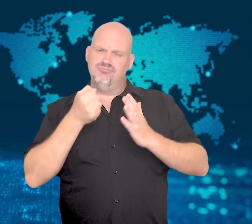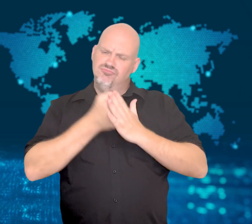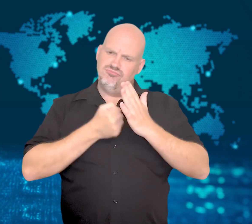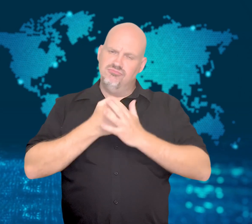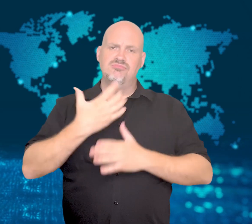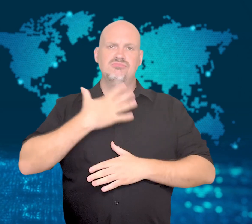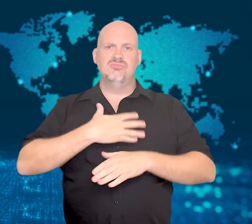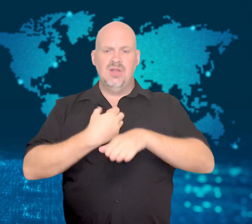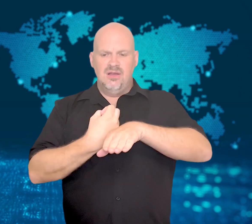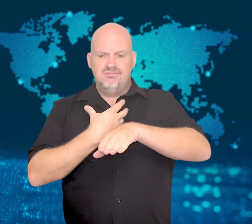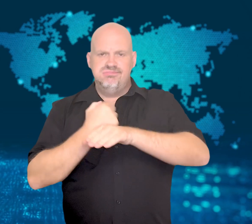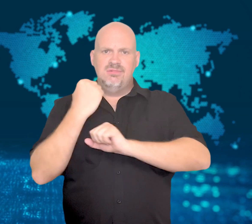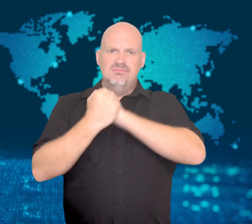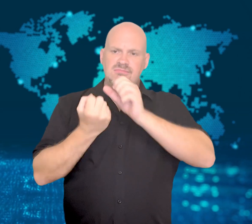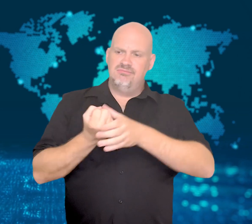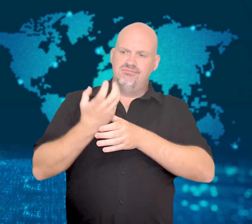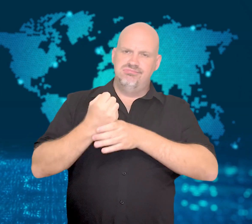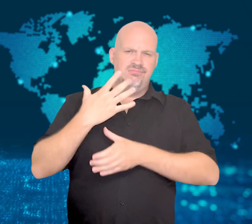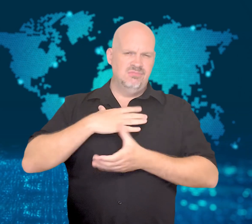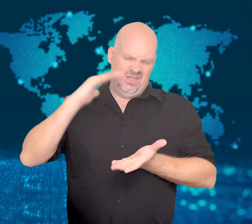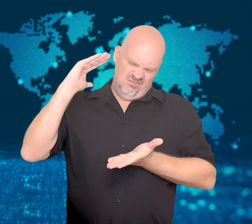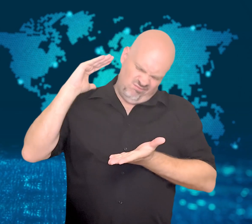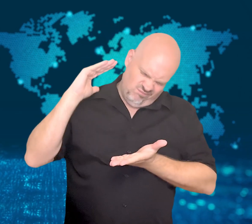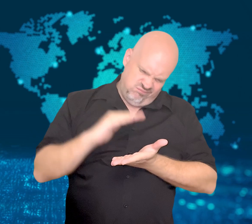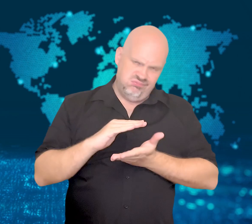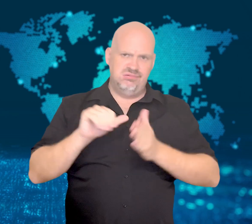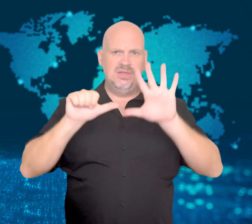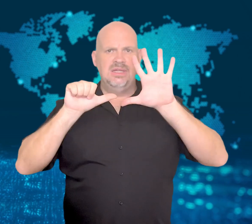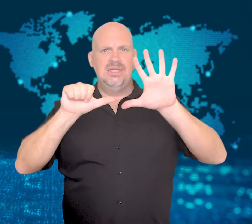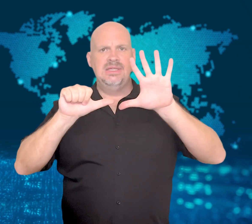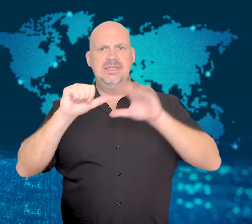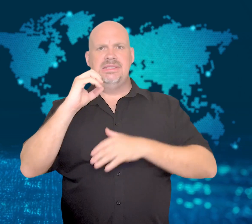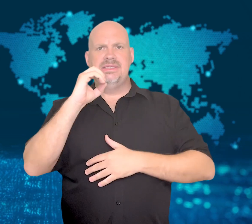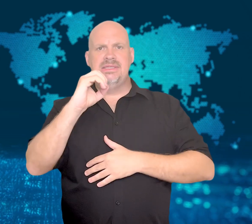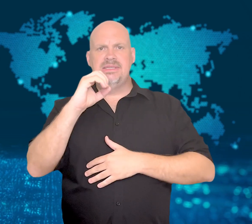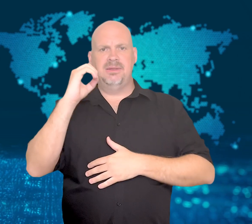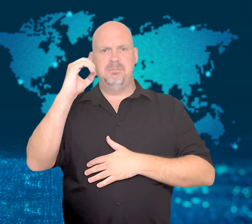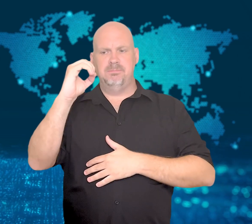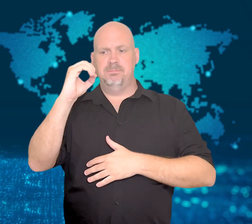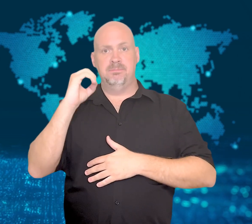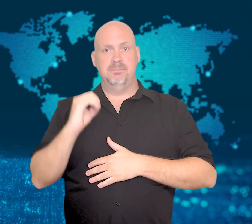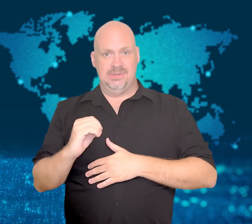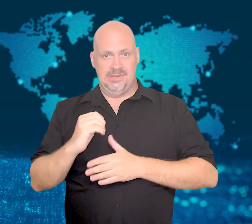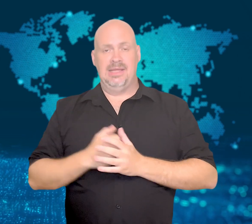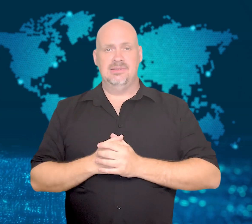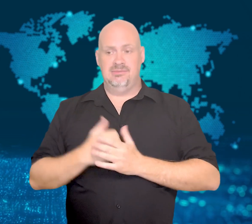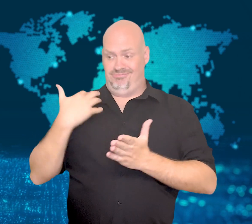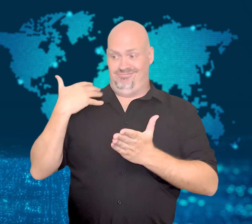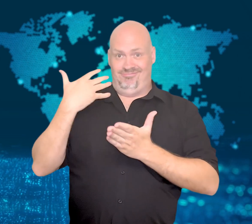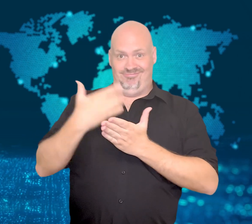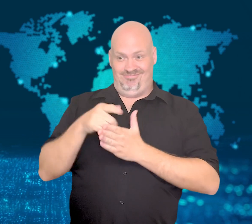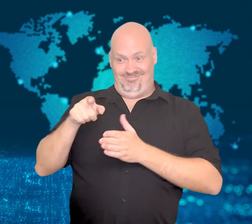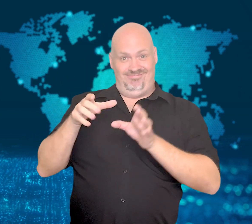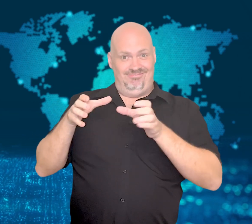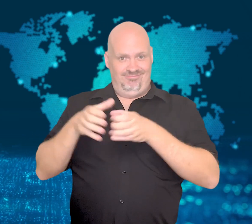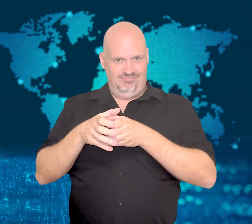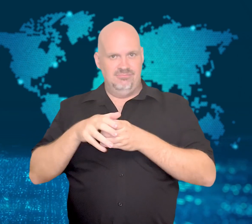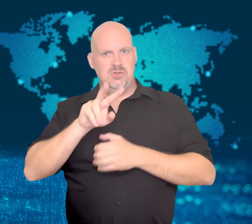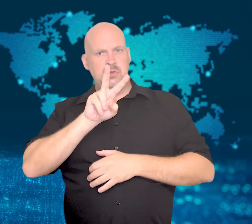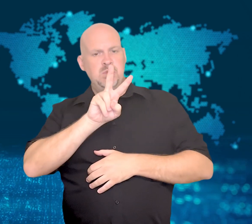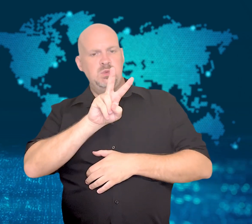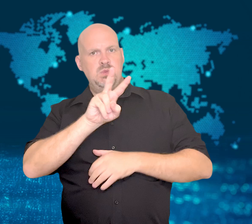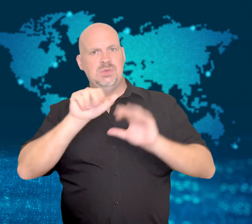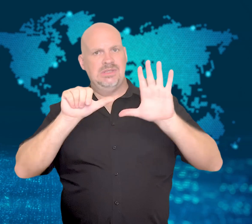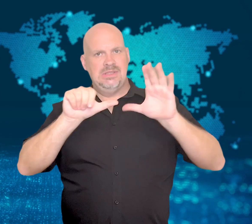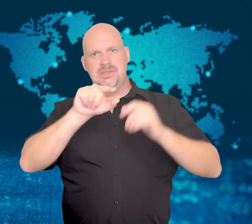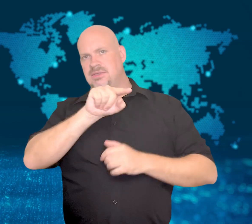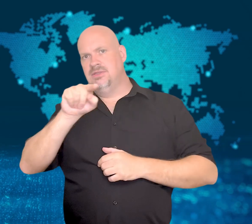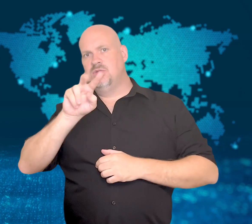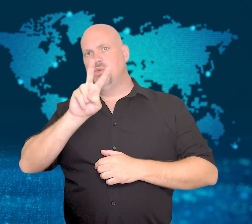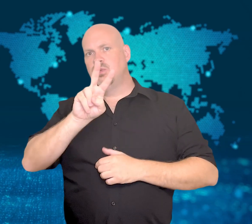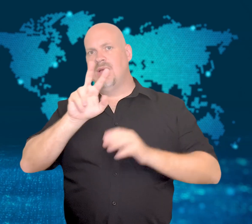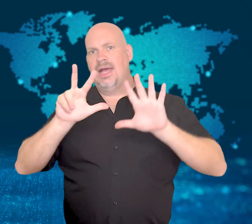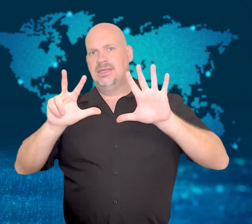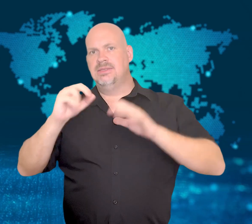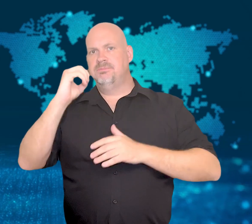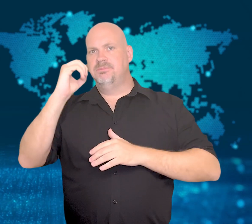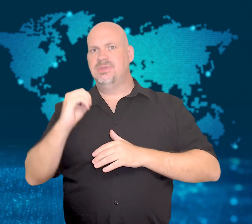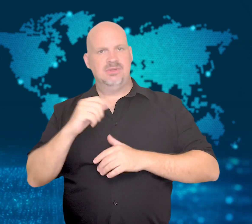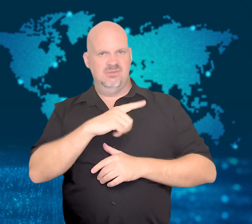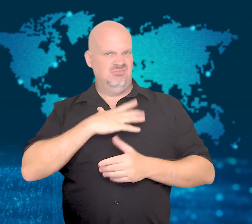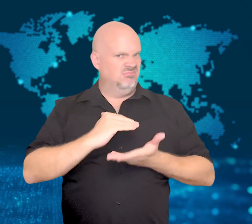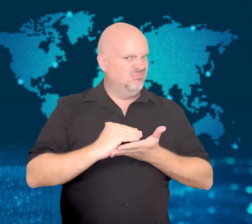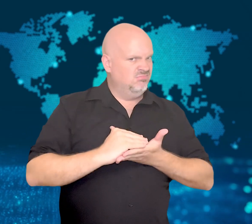His party seeks to cut emissions up to 60%, as compared to the ruling party’s 26-28%.